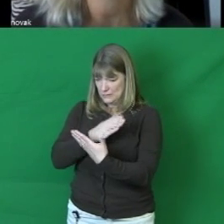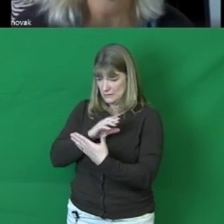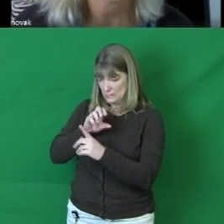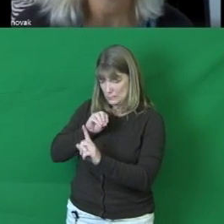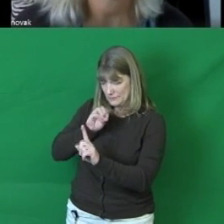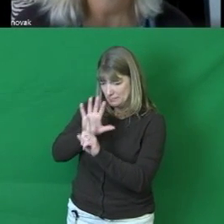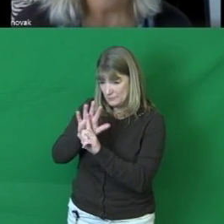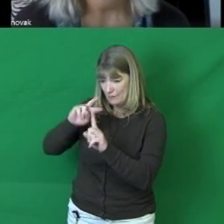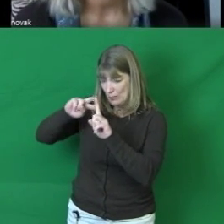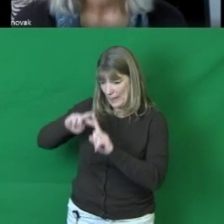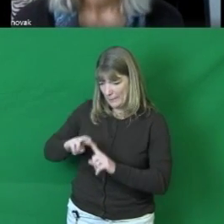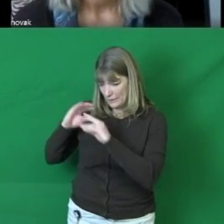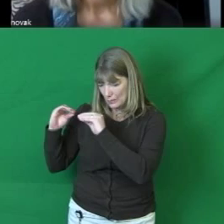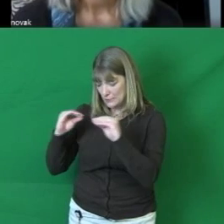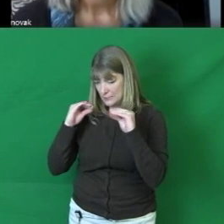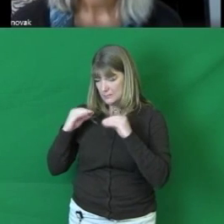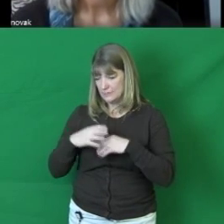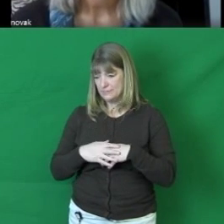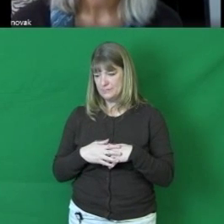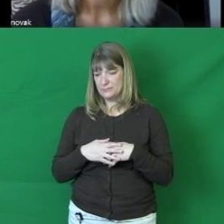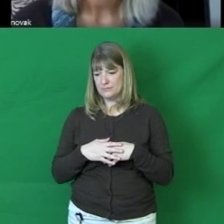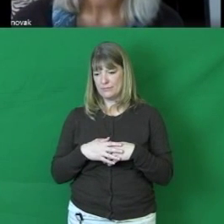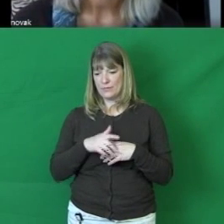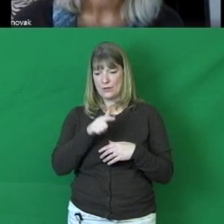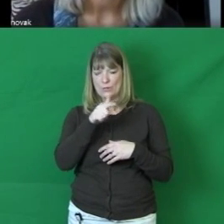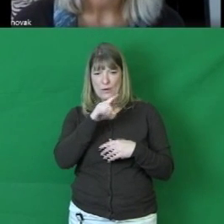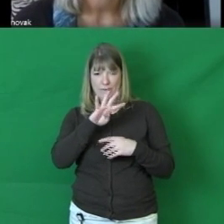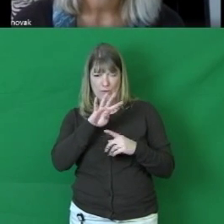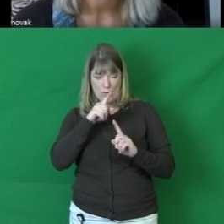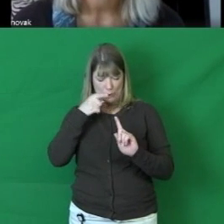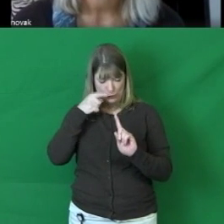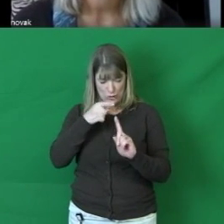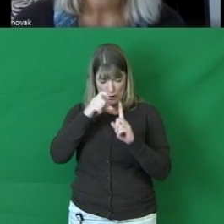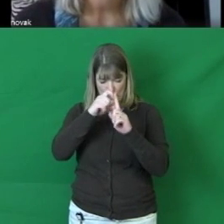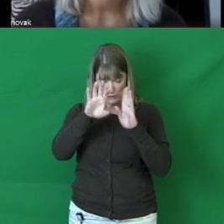to teach vocabulary. I chose 24 target words, and